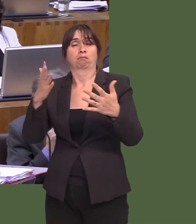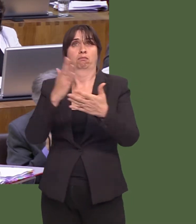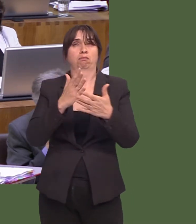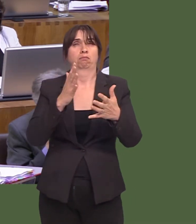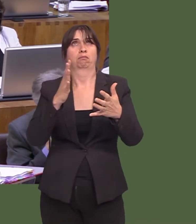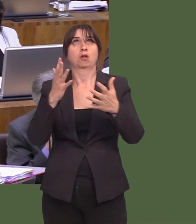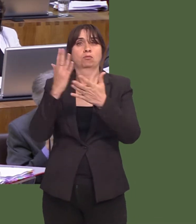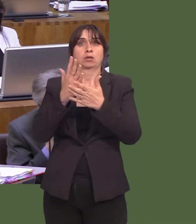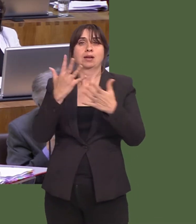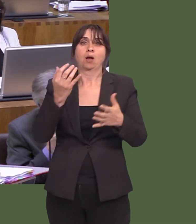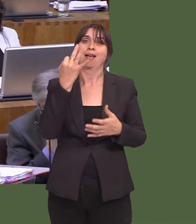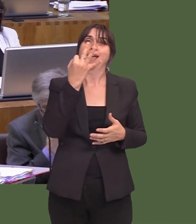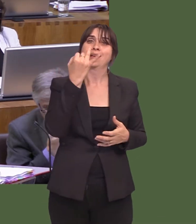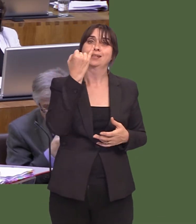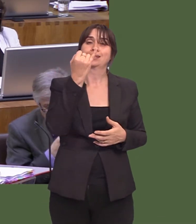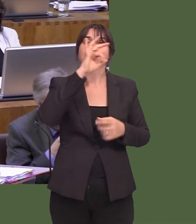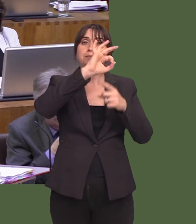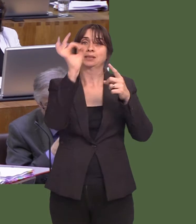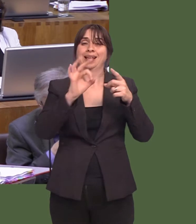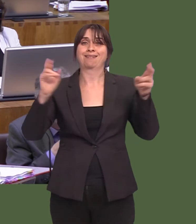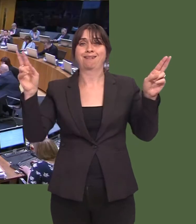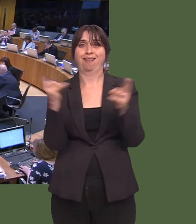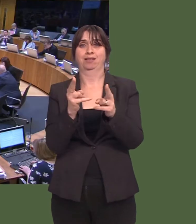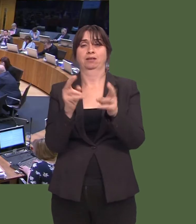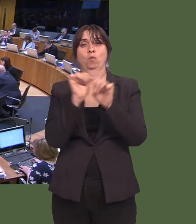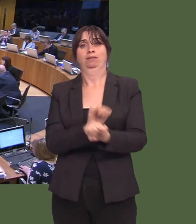of 86 per cent, and that is what the investment has given us.